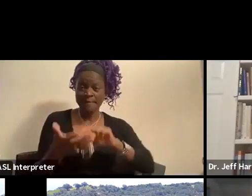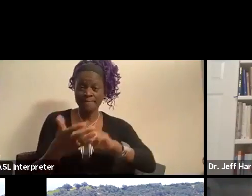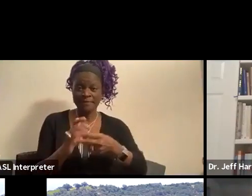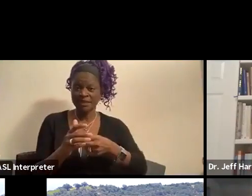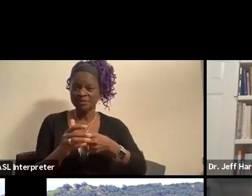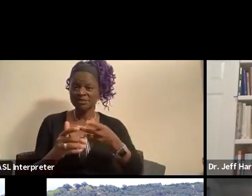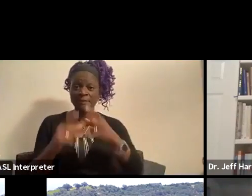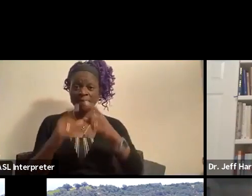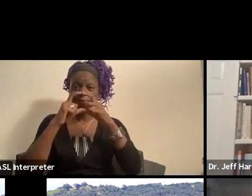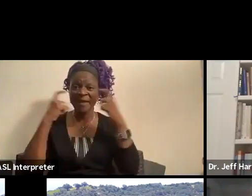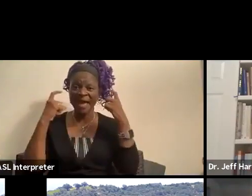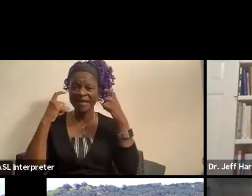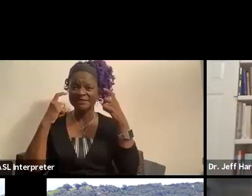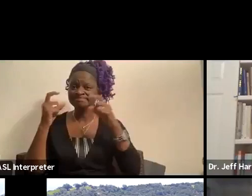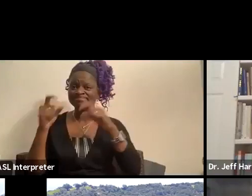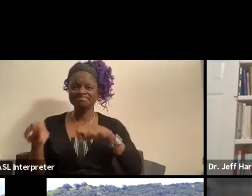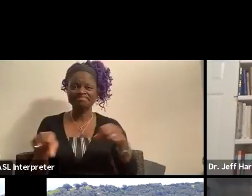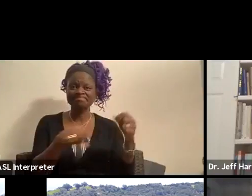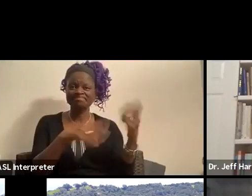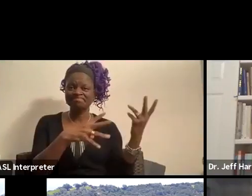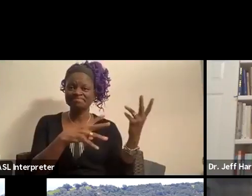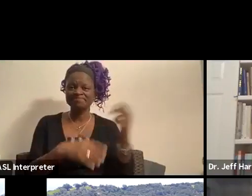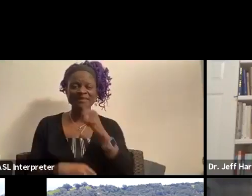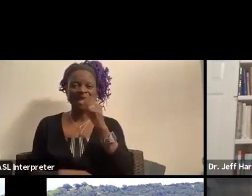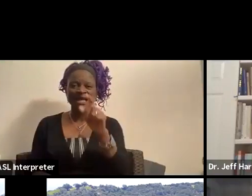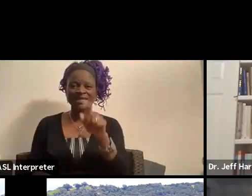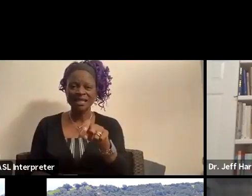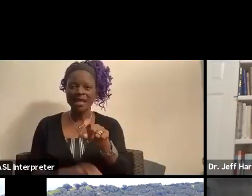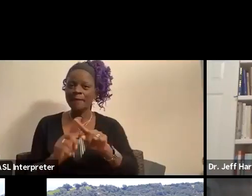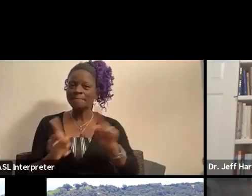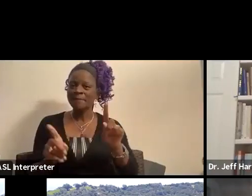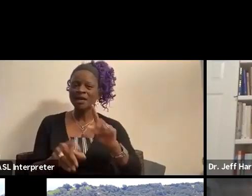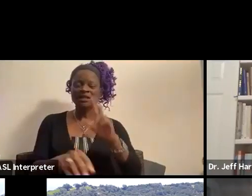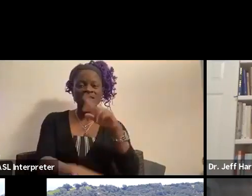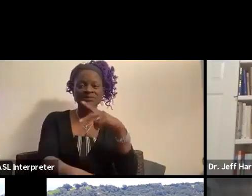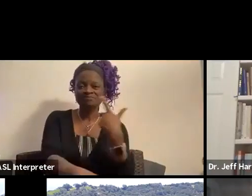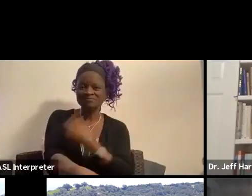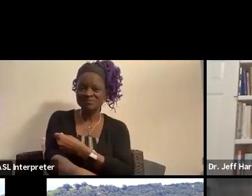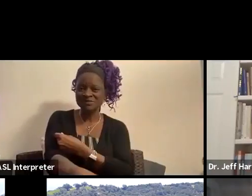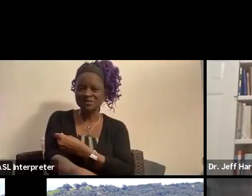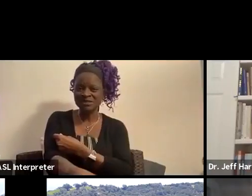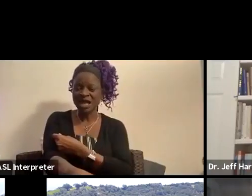However, we know that vaccines are not absolutely 100 percent. And so it's extremely important to